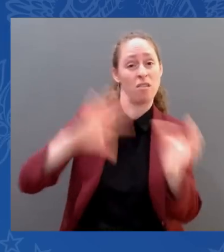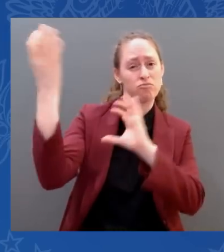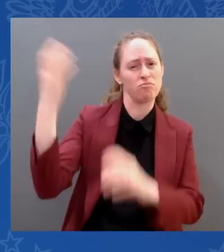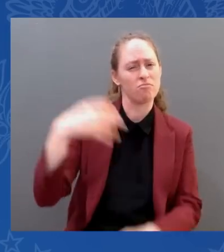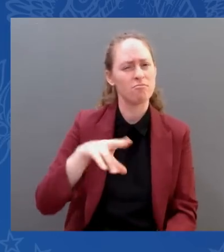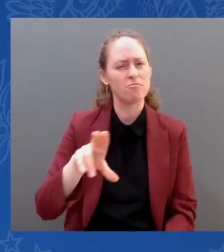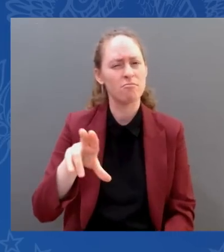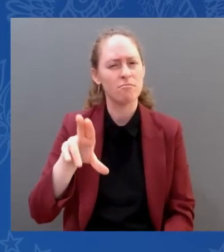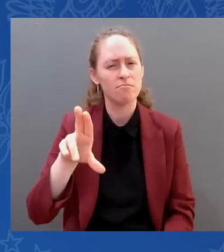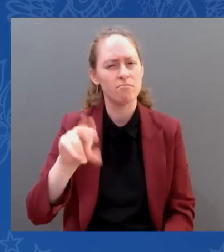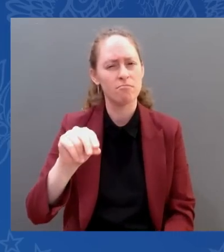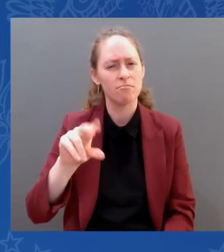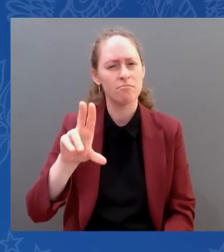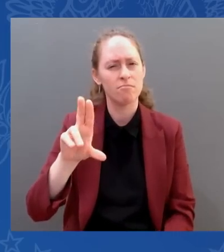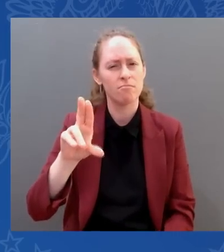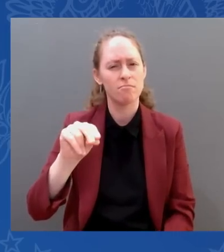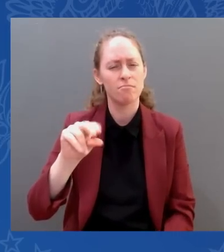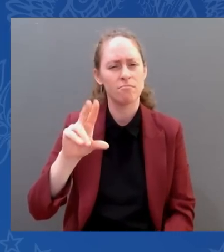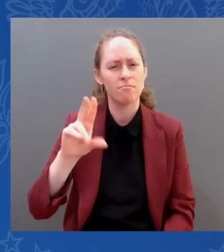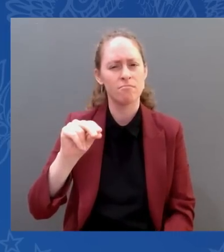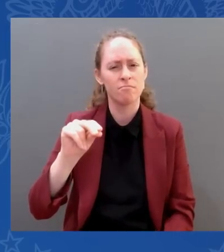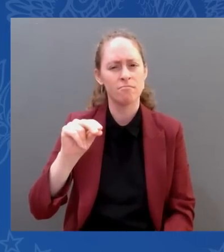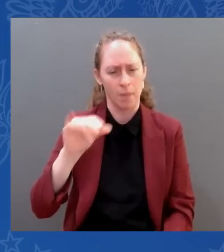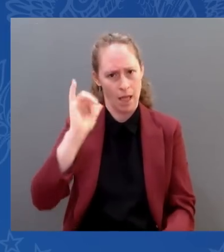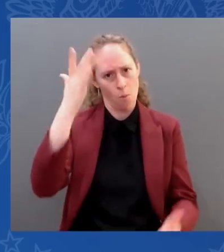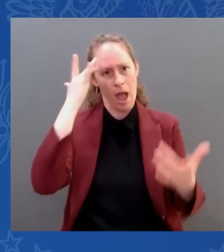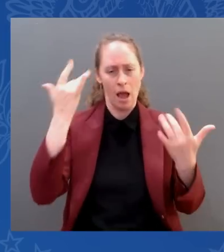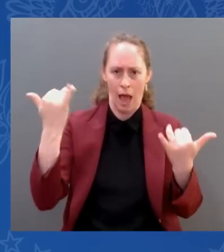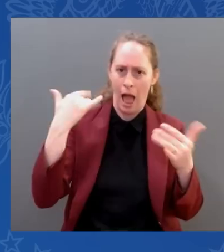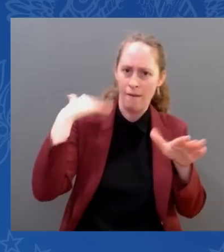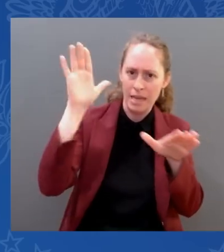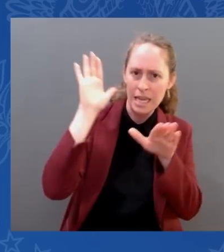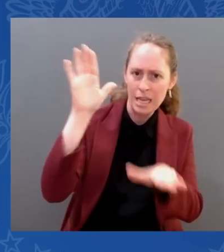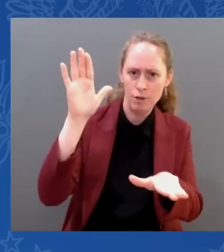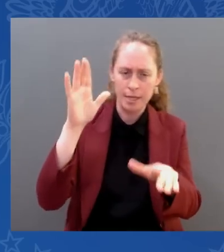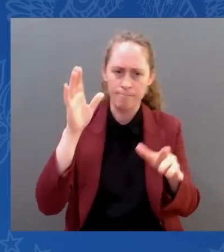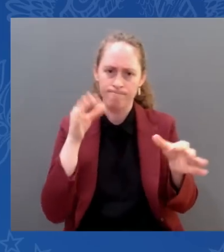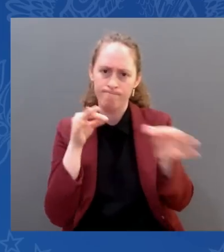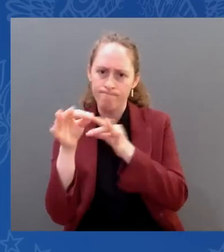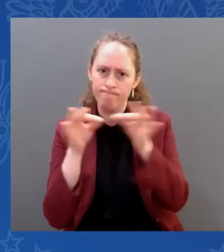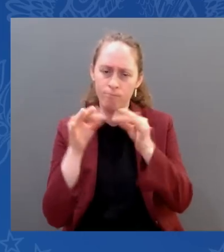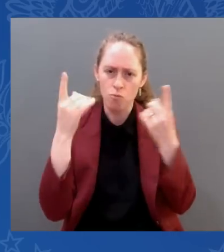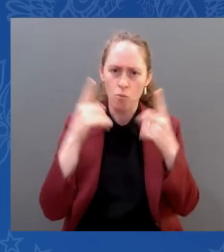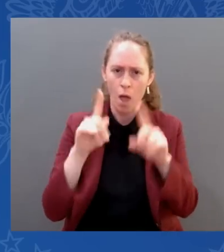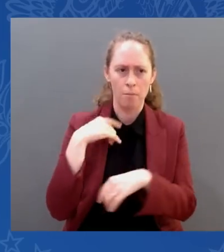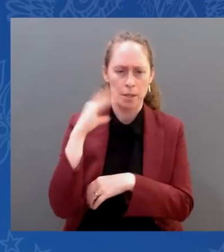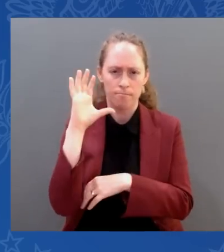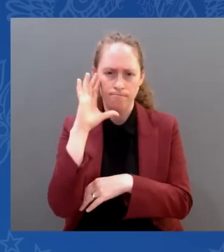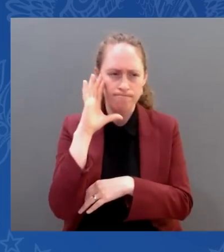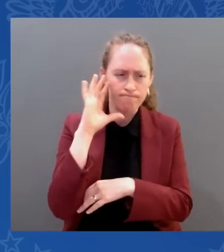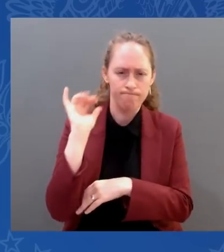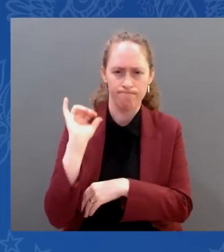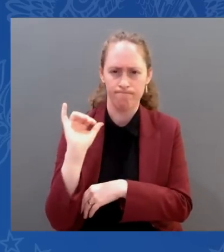because I was doing other business. But I tell you what: There's a lot -- a lot going on. Now, look, to the reason I'm here.